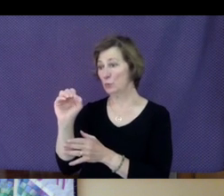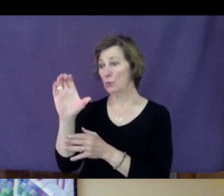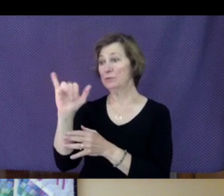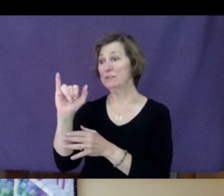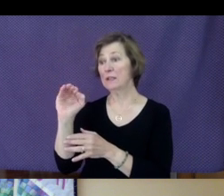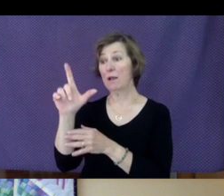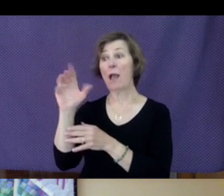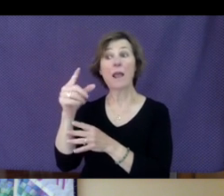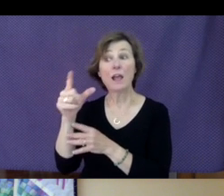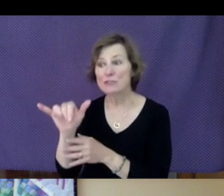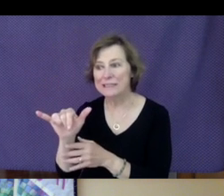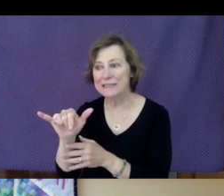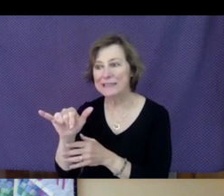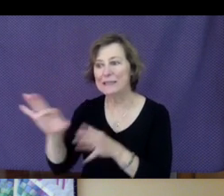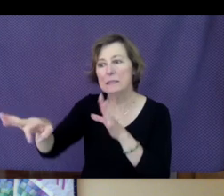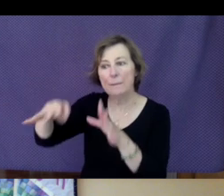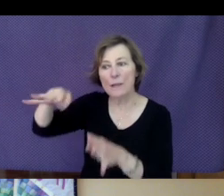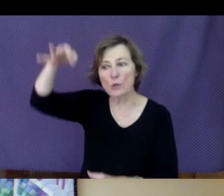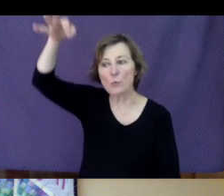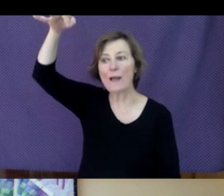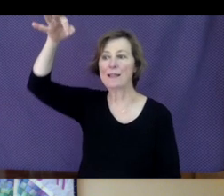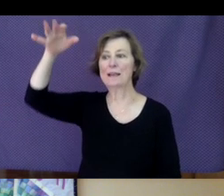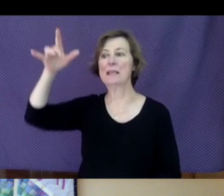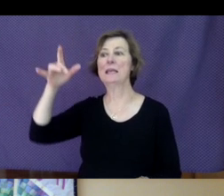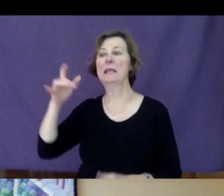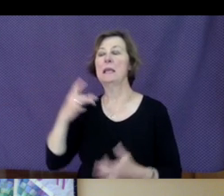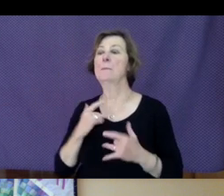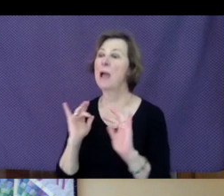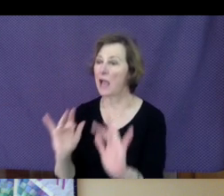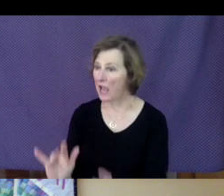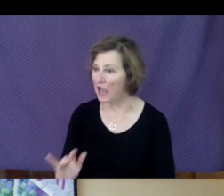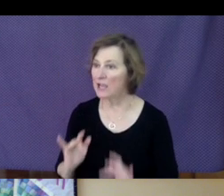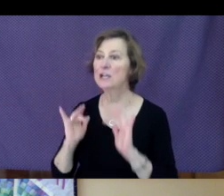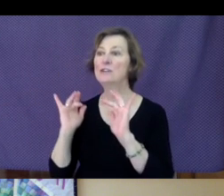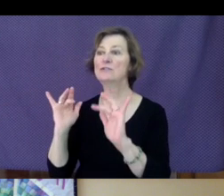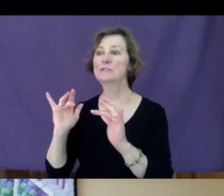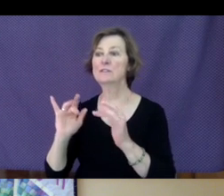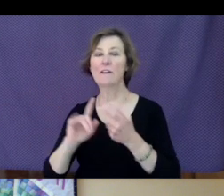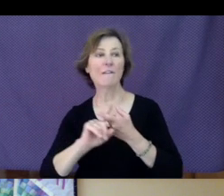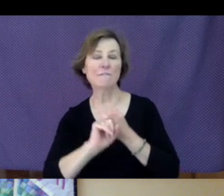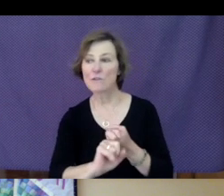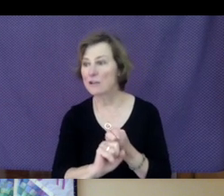Spirituality compassion friendship and kindness